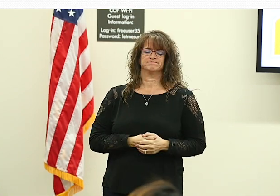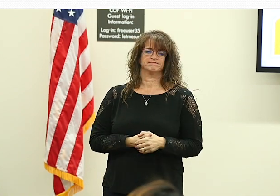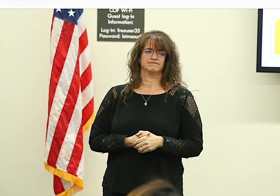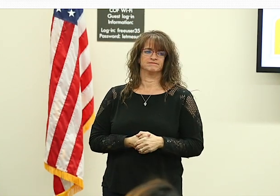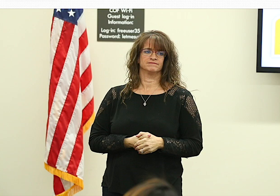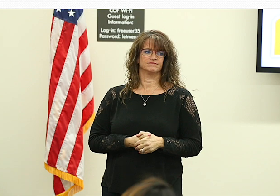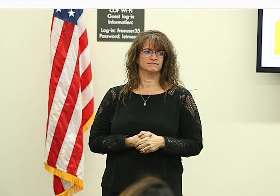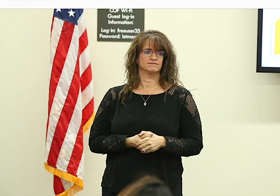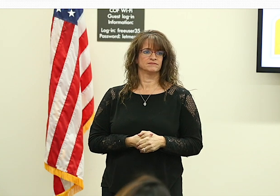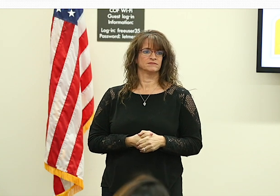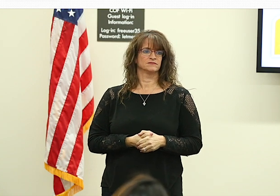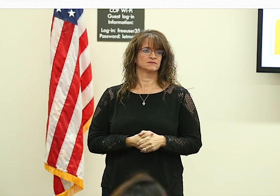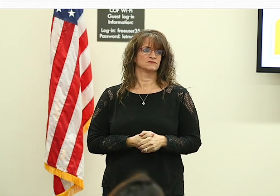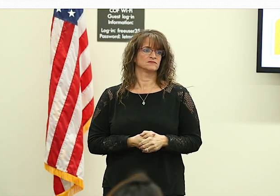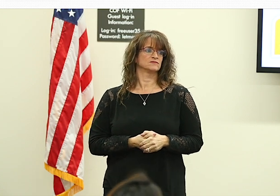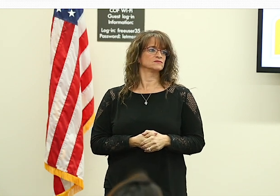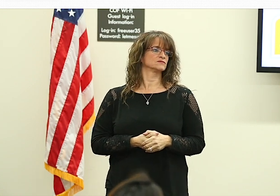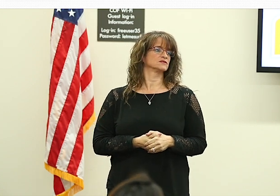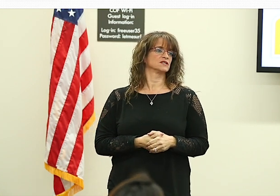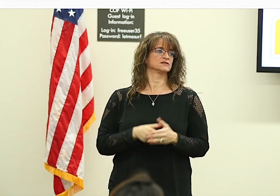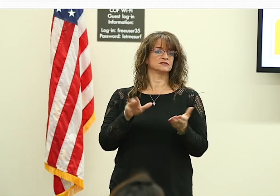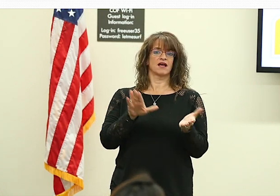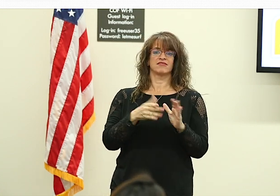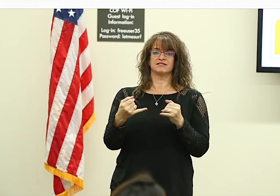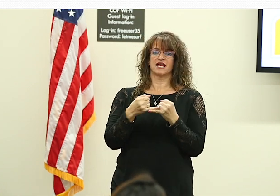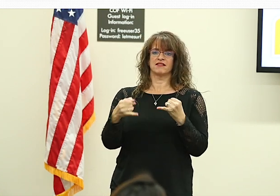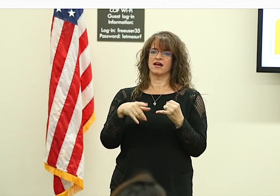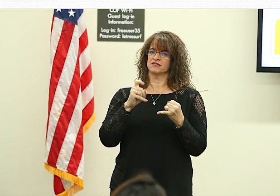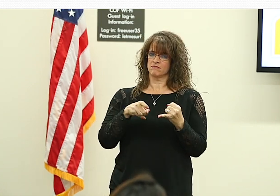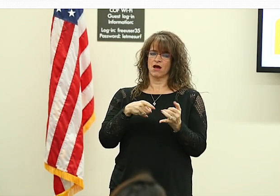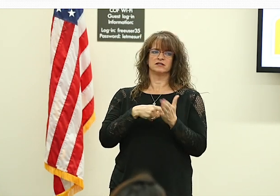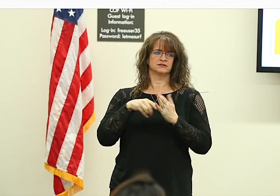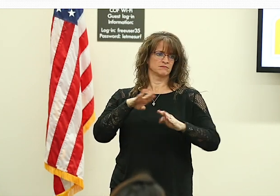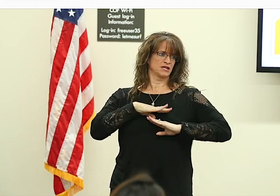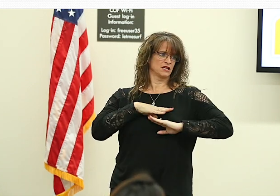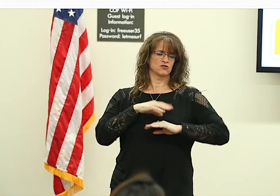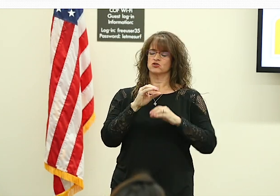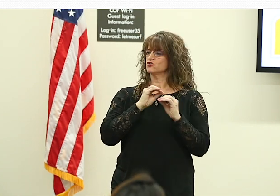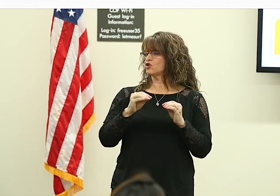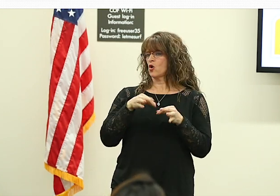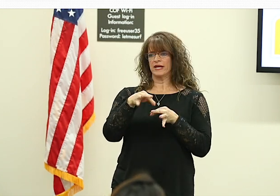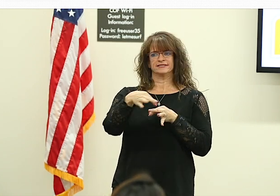Meet the deadlines for requested information, there are absolutely no extensions.